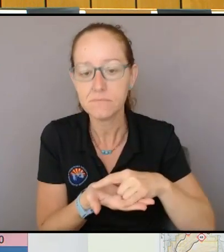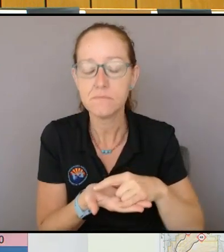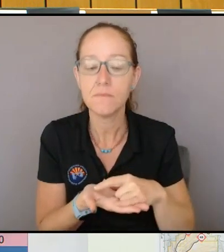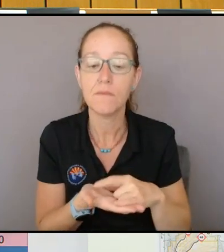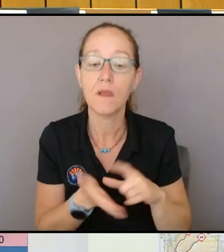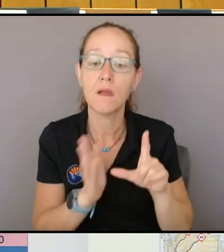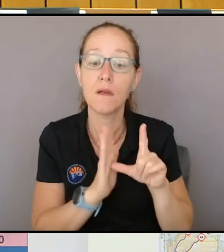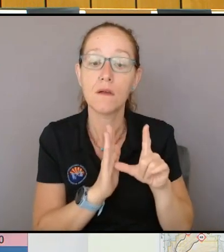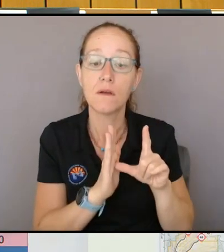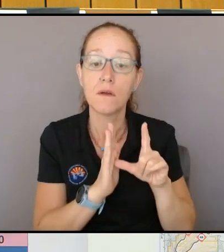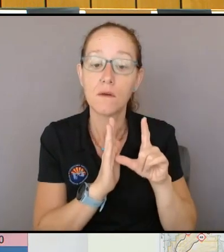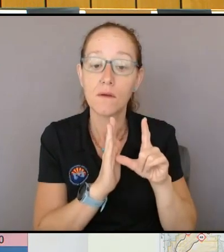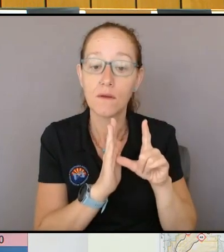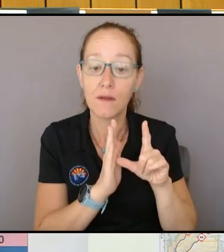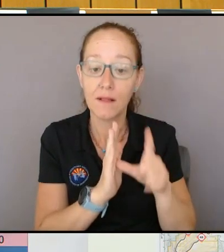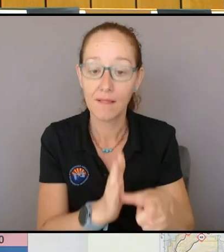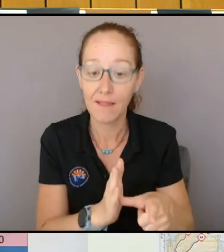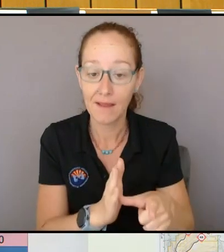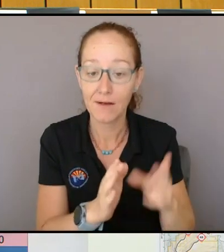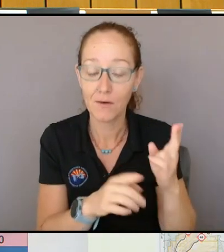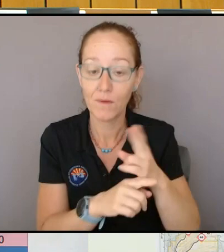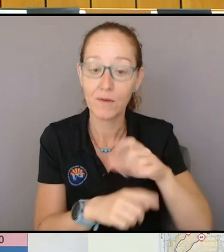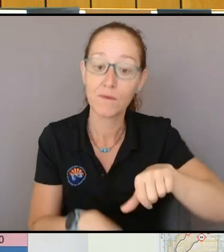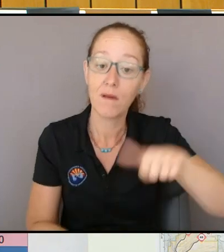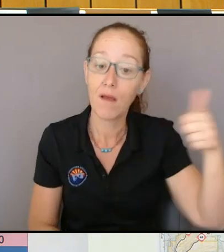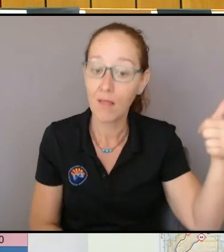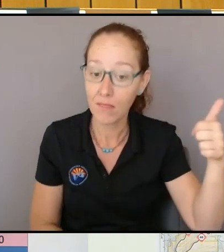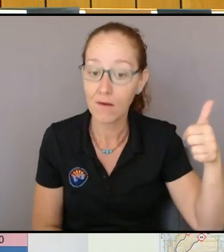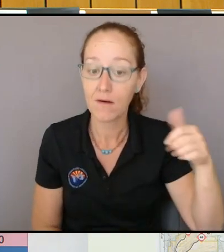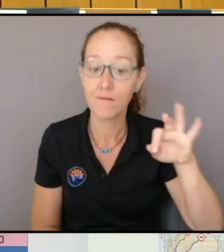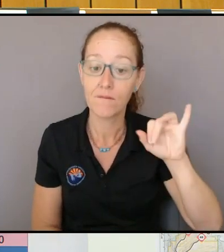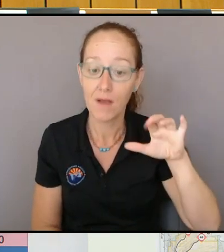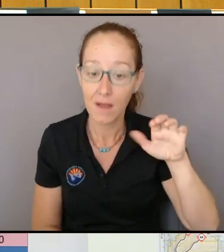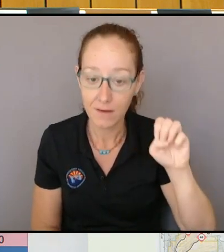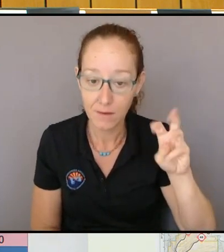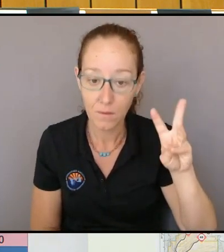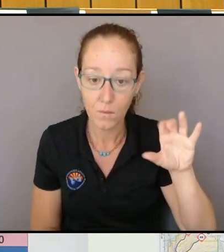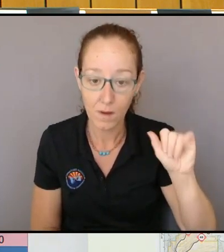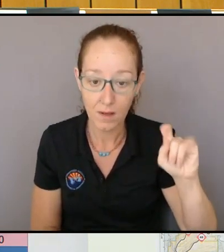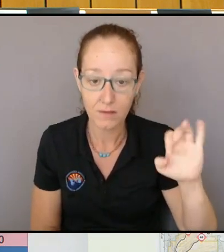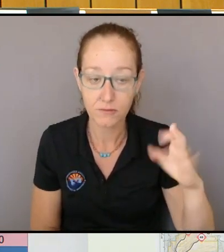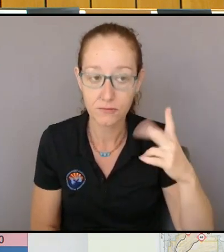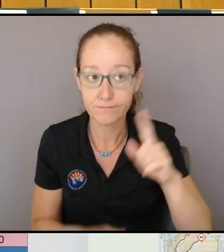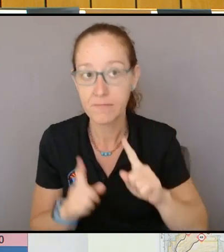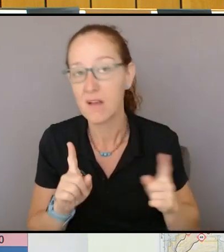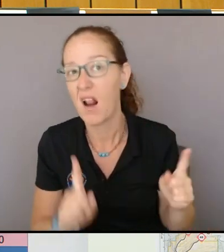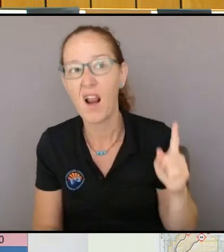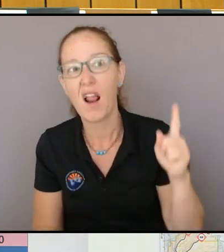higher and they were able to get above where that turbulence from the mountain waves was. Today, they're